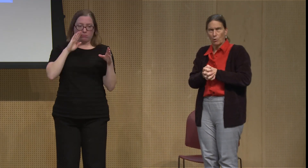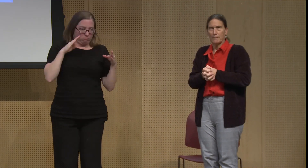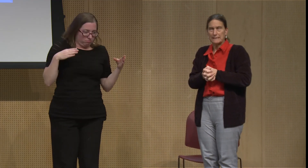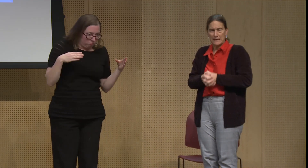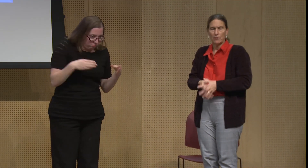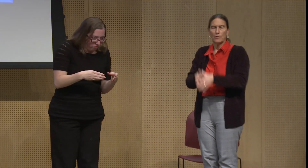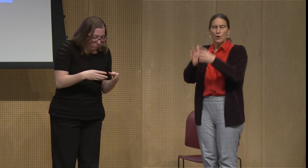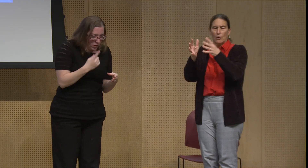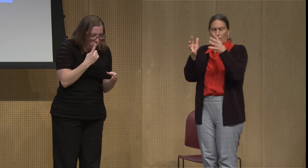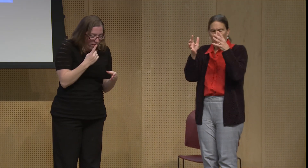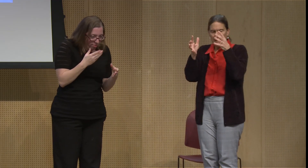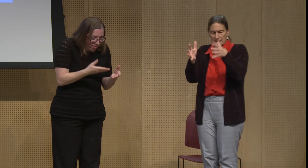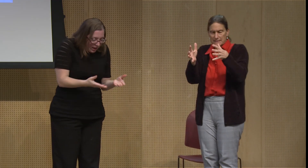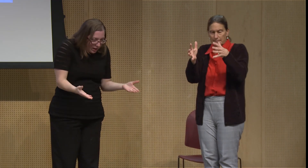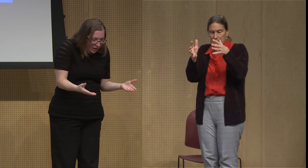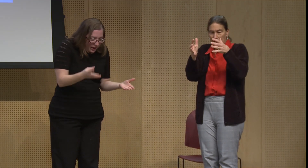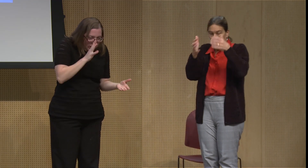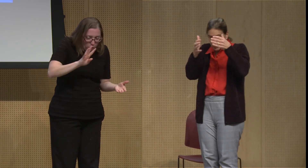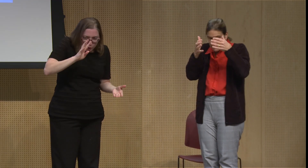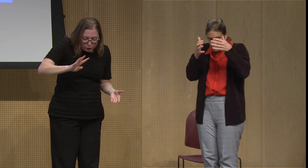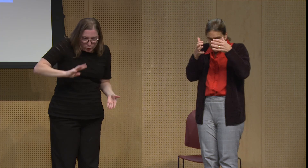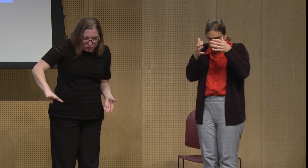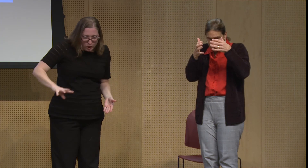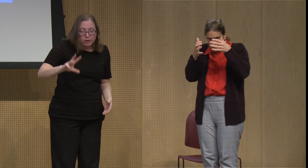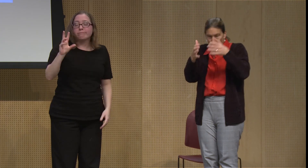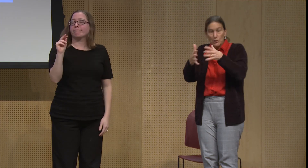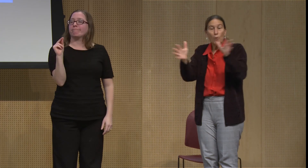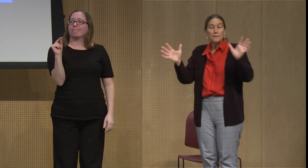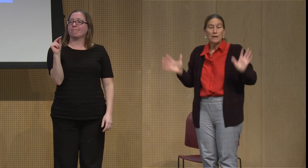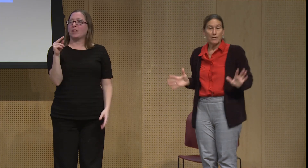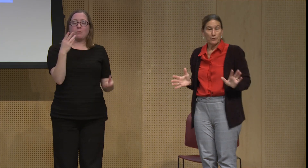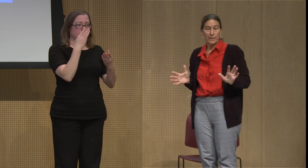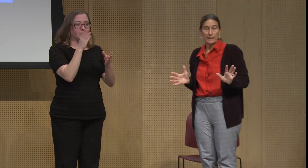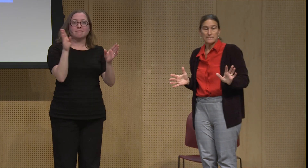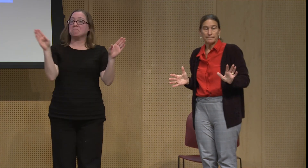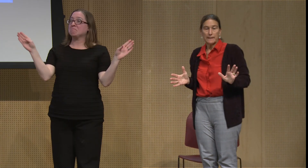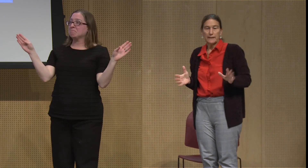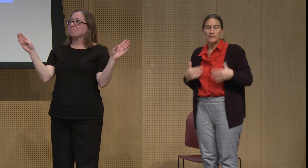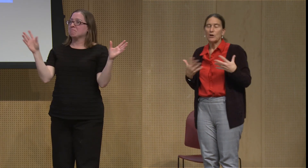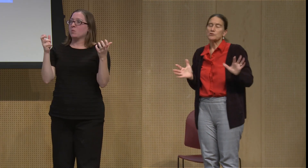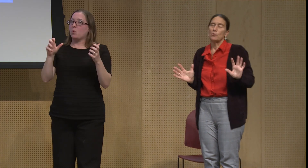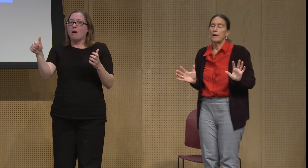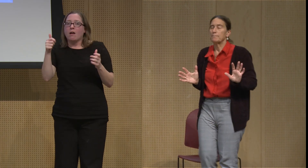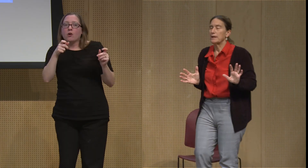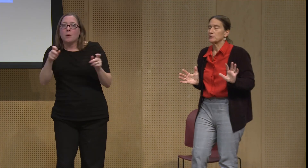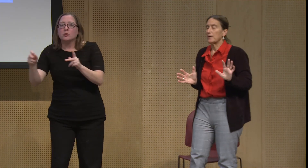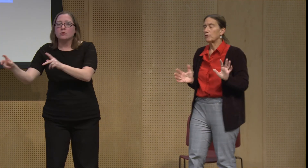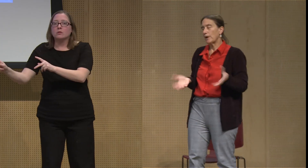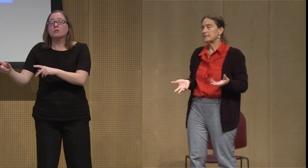HOLE MYSELF INTO SAYING, "I ONLY DO THIS." I WAS OPEN TO OTHER THINGS. IT'S ALSO A WAY TO MAKE YOURSELF CRAZY